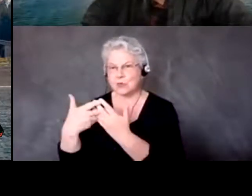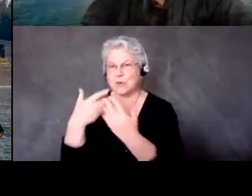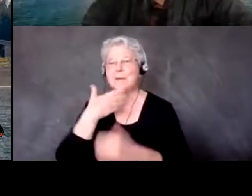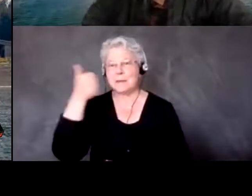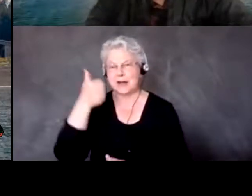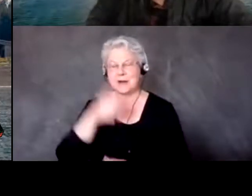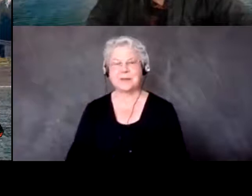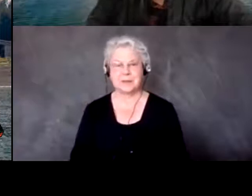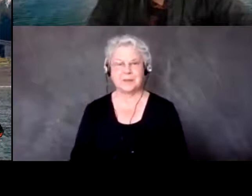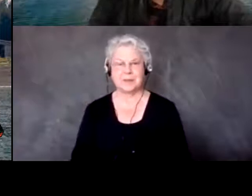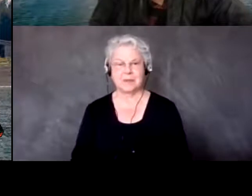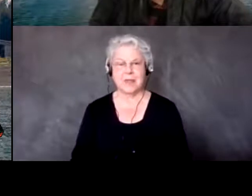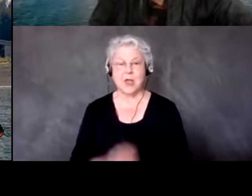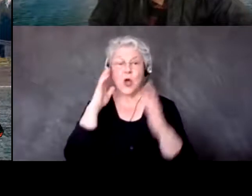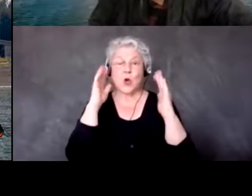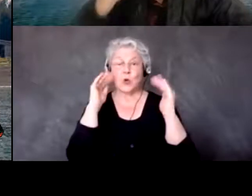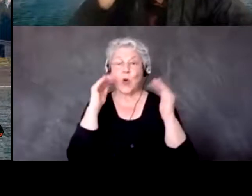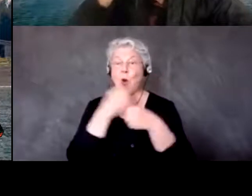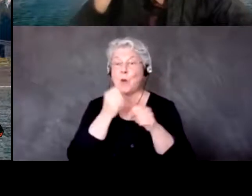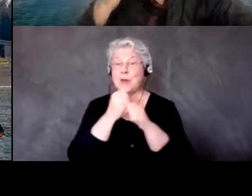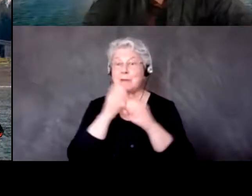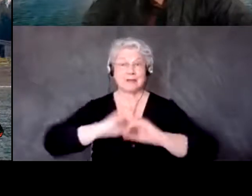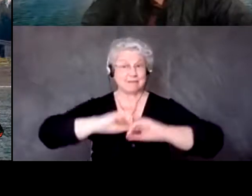So hopefully we'll help to make sense of this all and you can